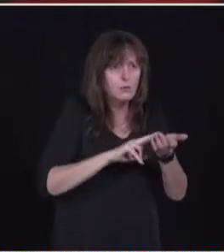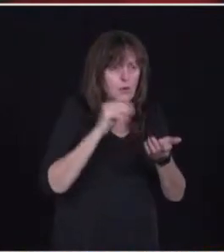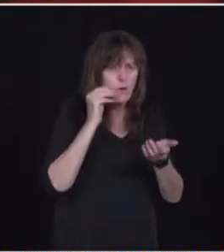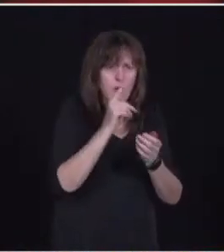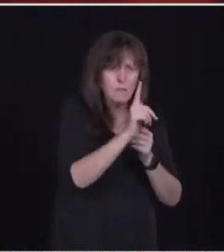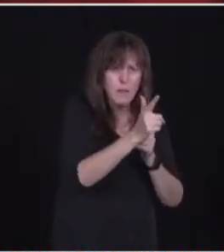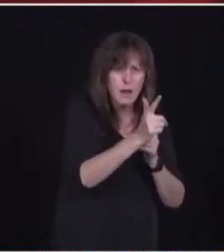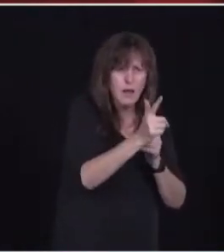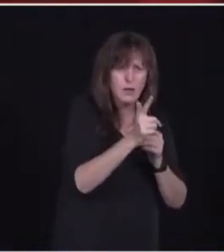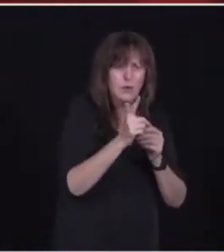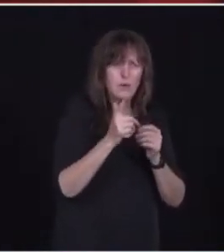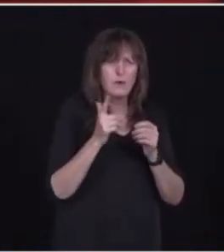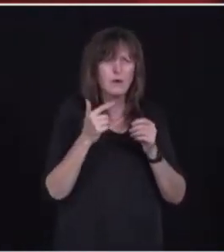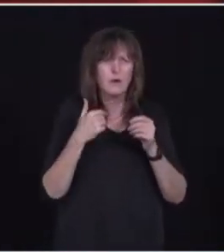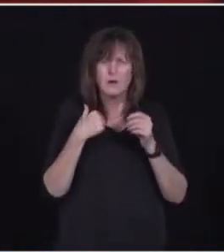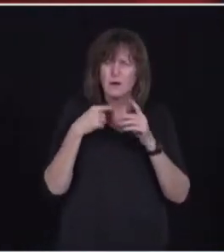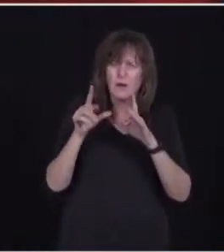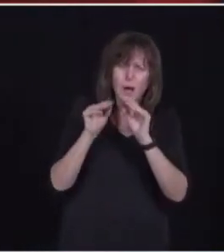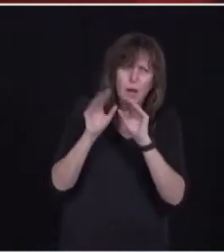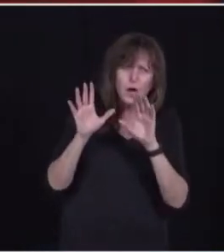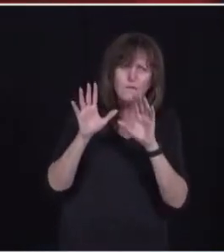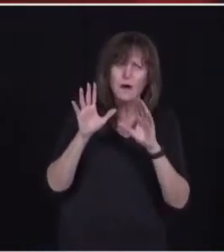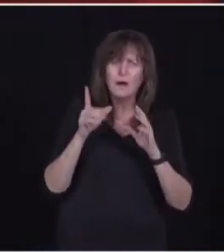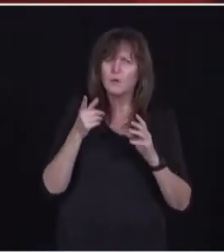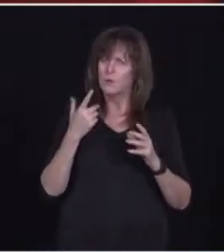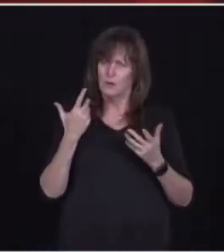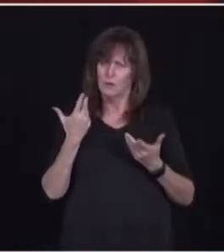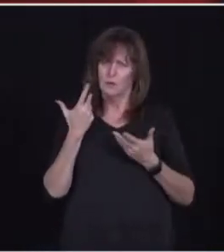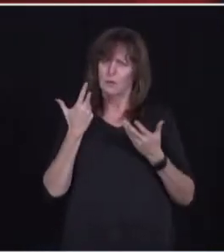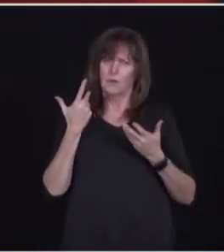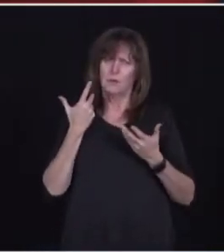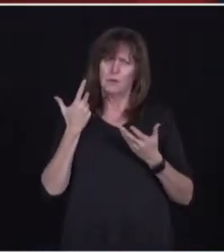so what I'm trying to clarify is will you be going into nursing homes